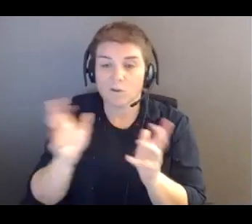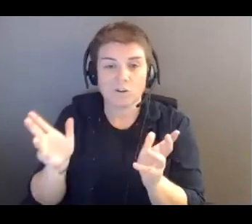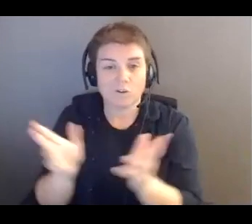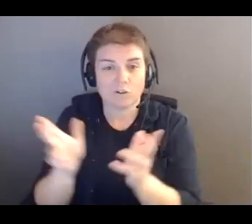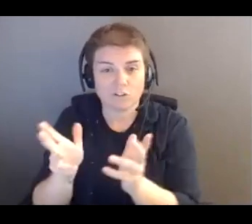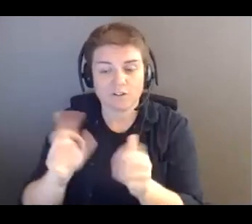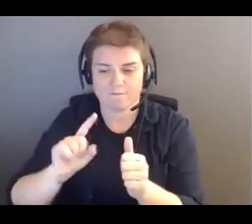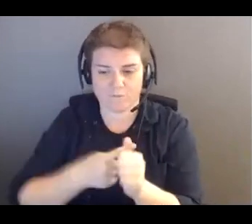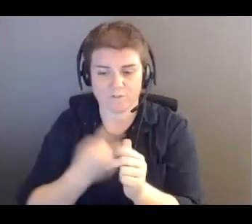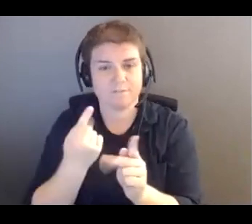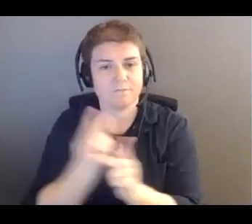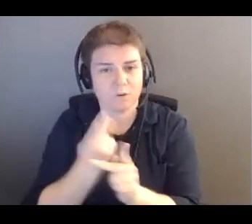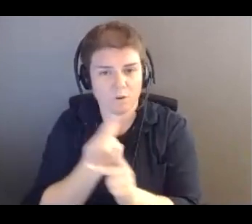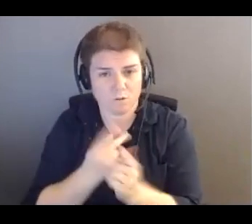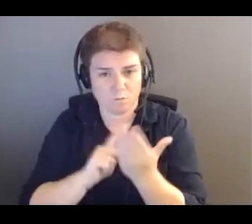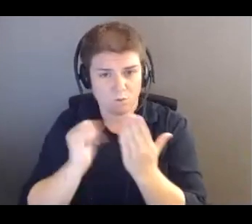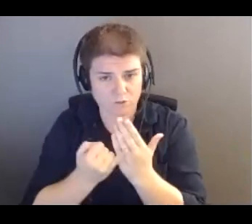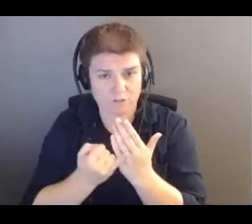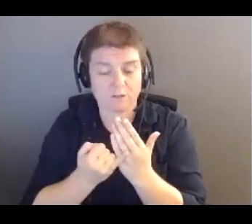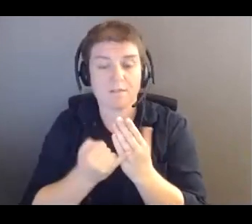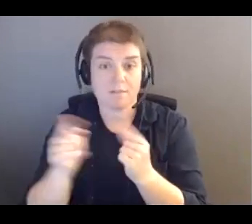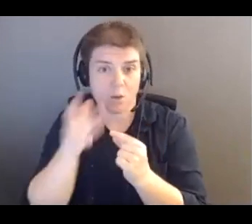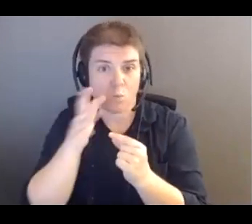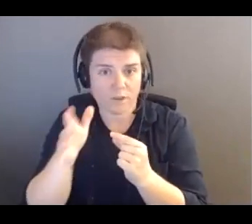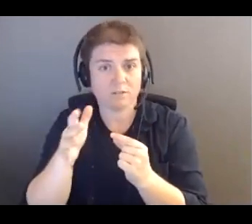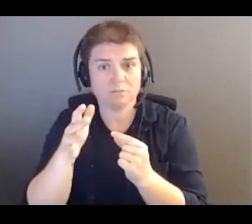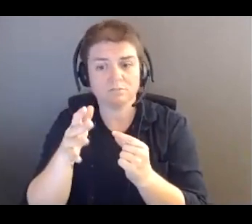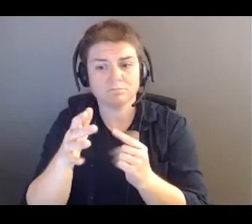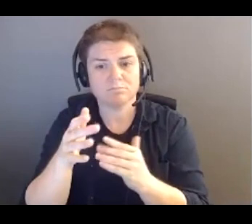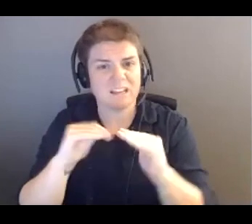think about a project that will fall within the general range of the grant, imagine how